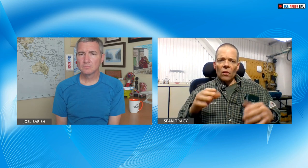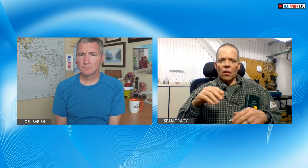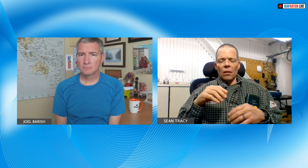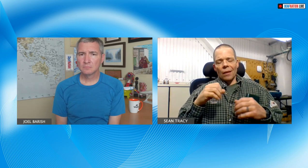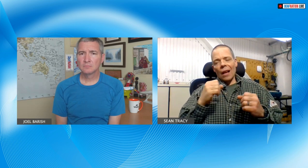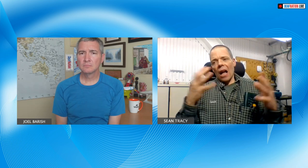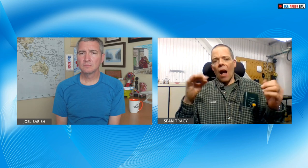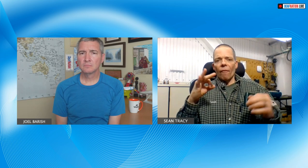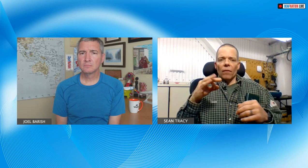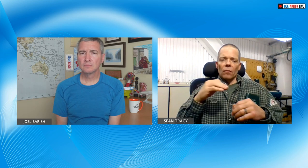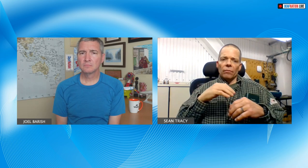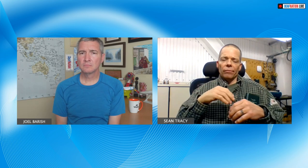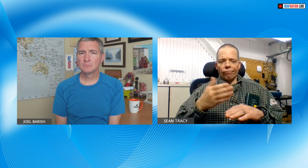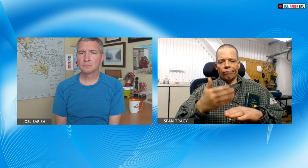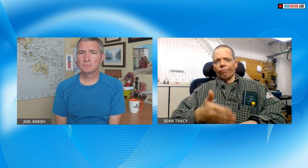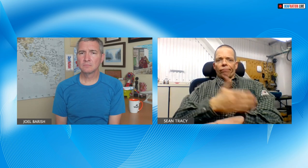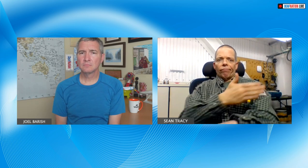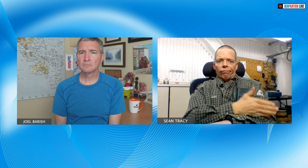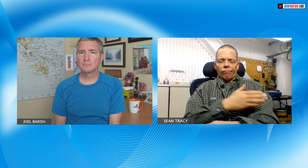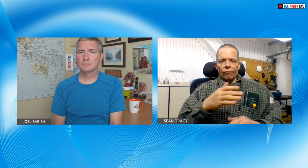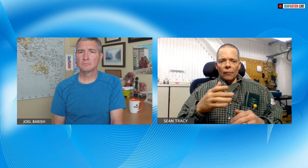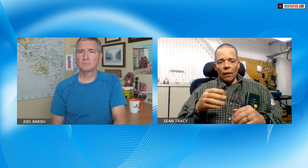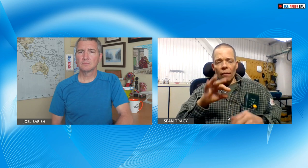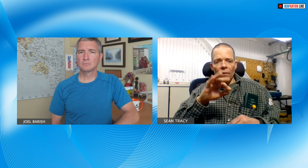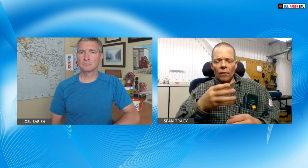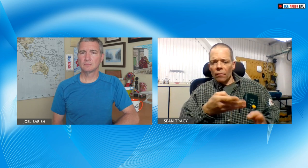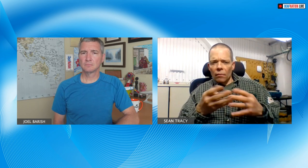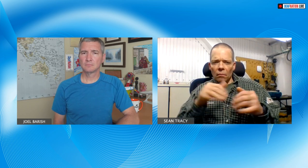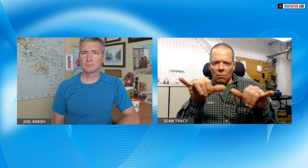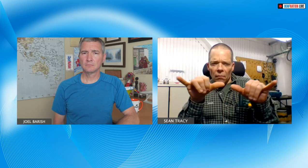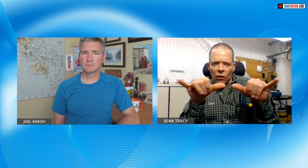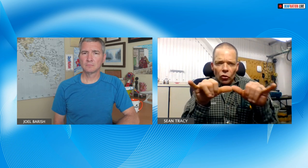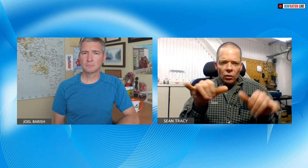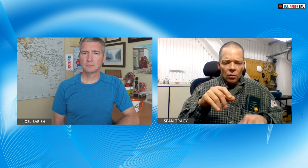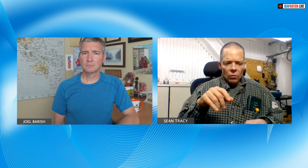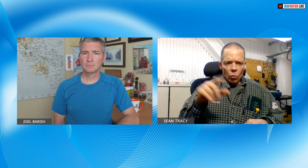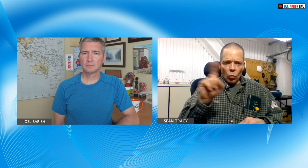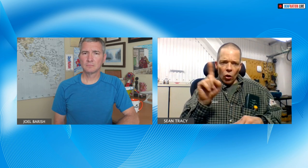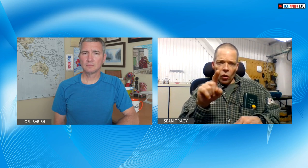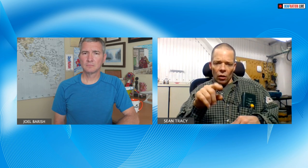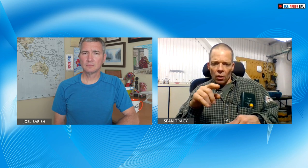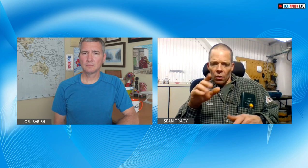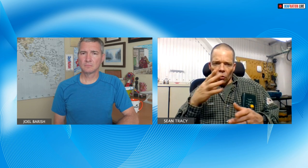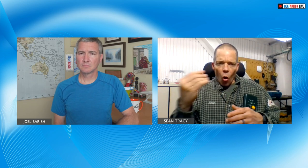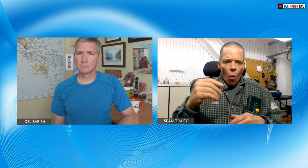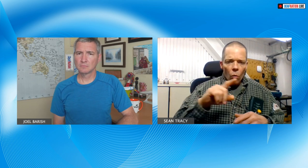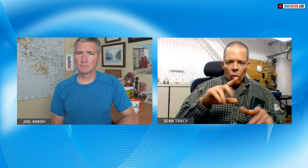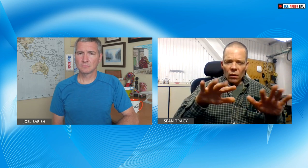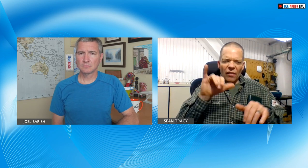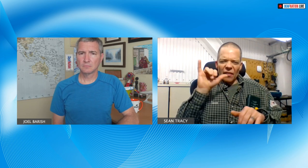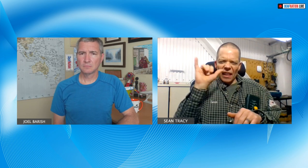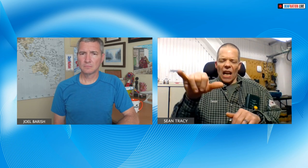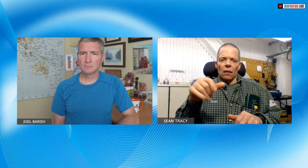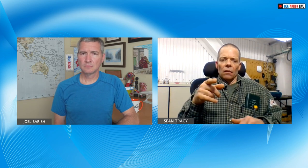There have been a lot of improvements with technology. It's helped us measure things better and just improve overall.